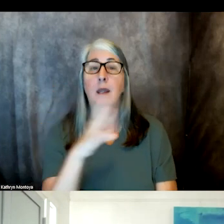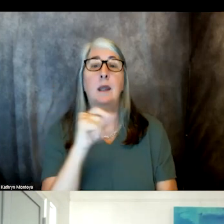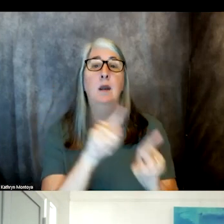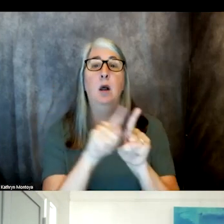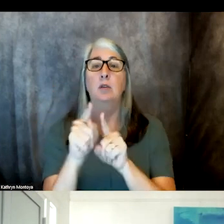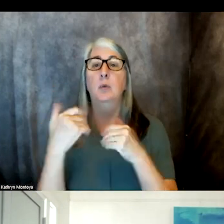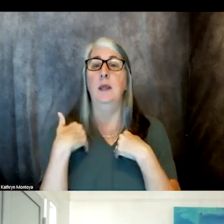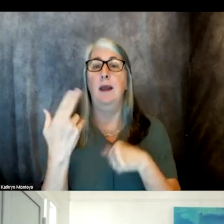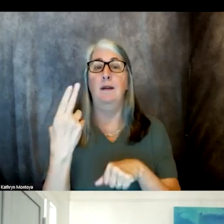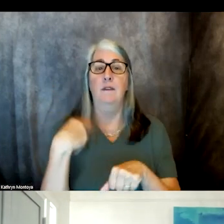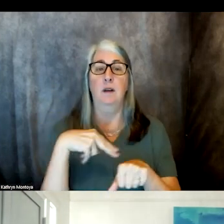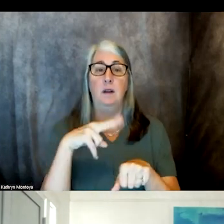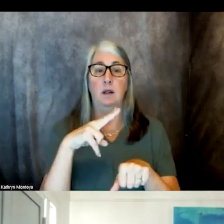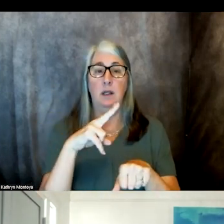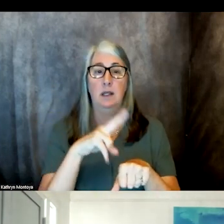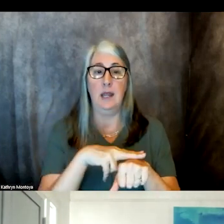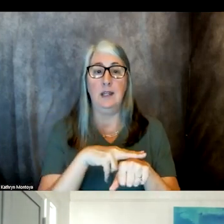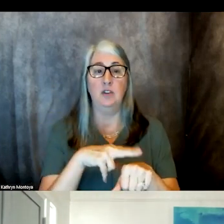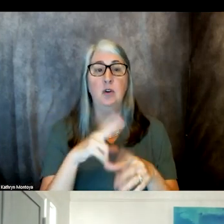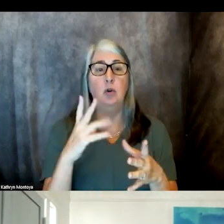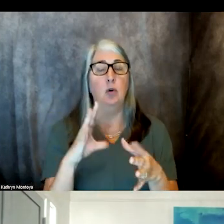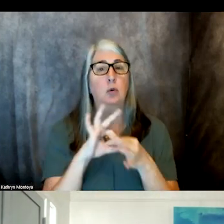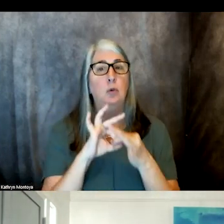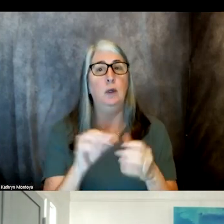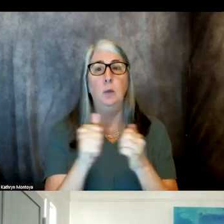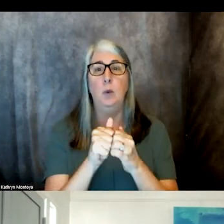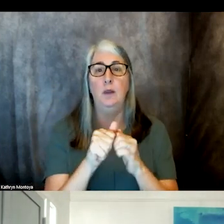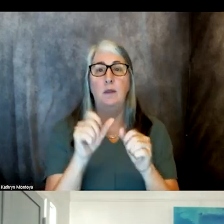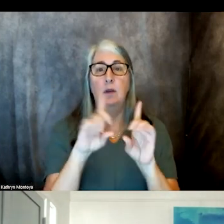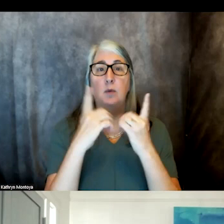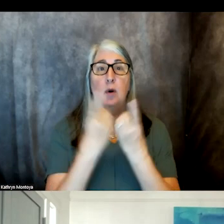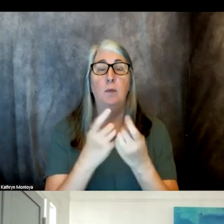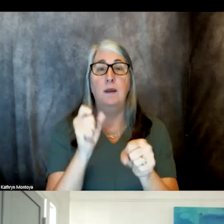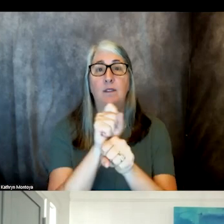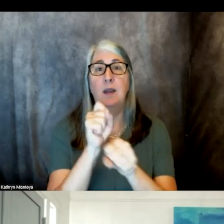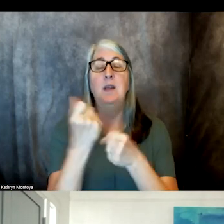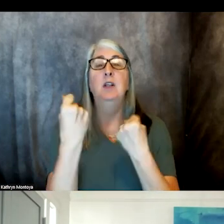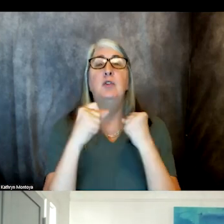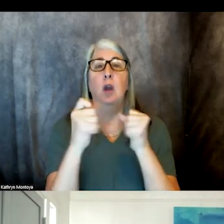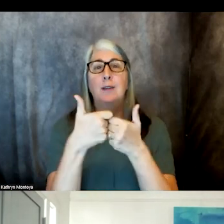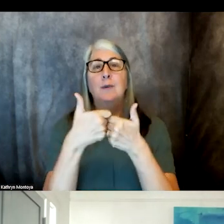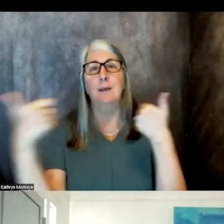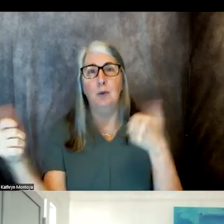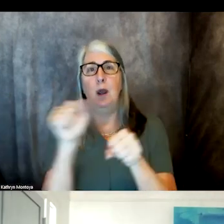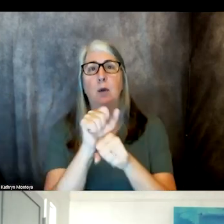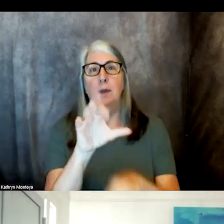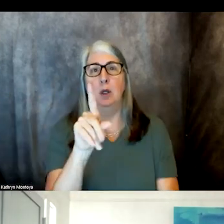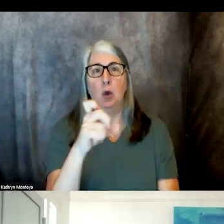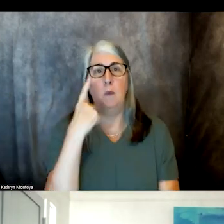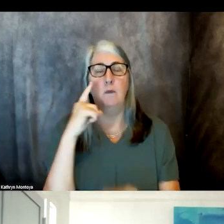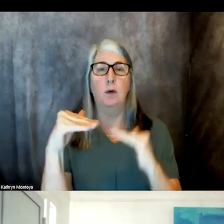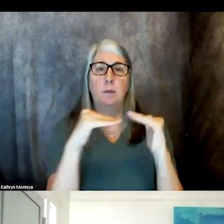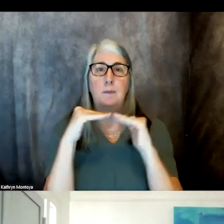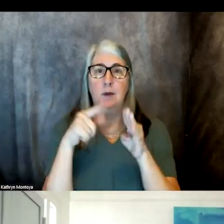PUSH WITH THE DEPARTMENT OF LABOR TRYING TO SEPARATE US FROM COMMUNITY HEALTH WORKERS.